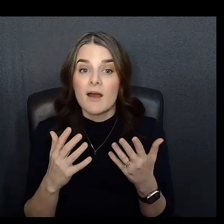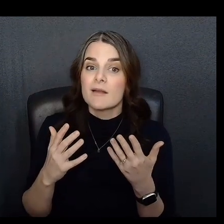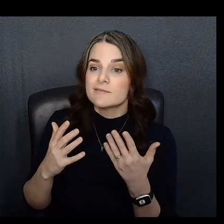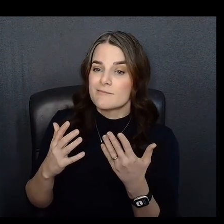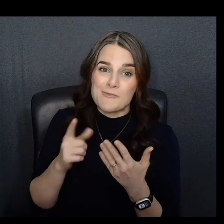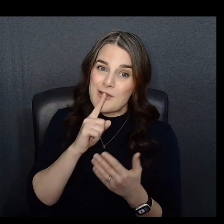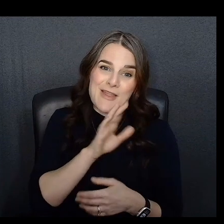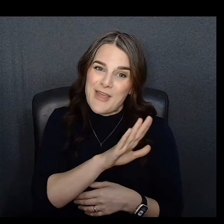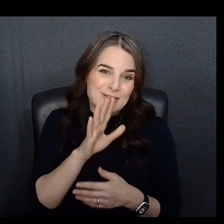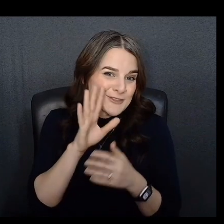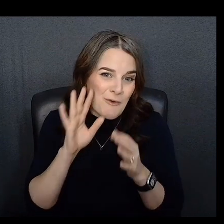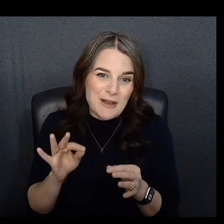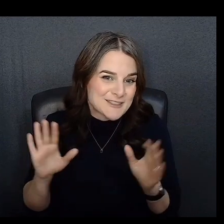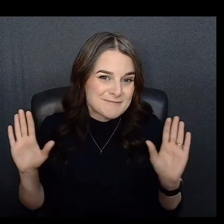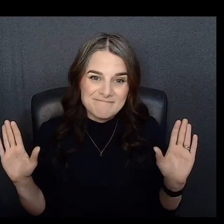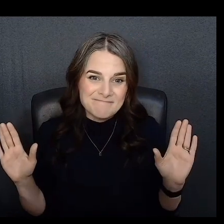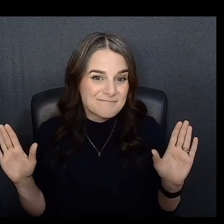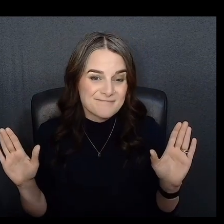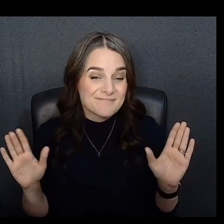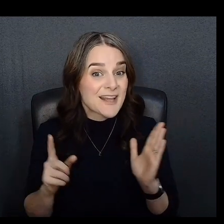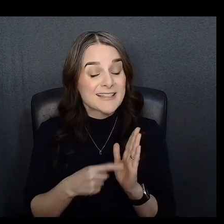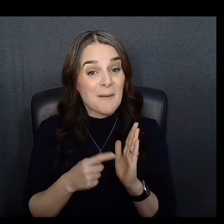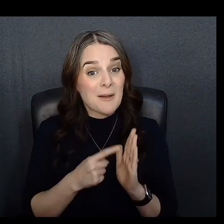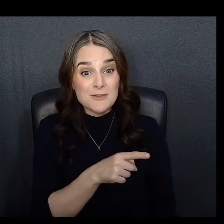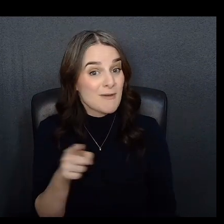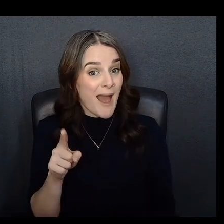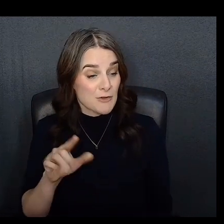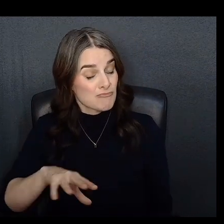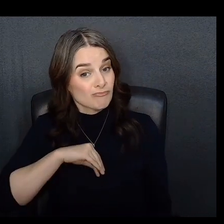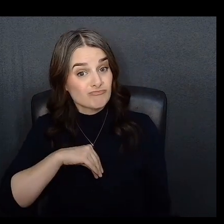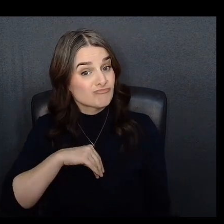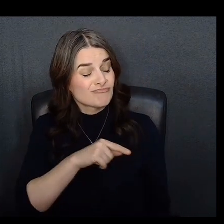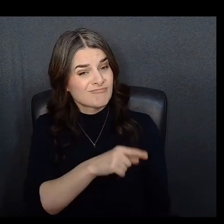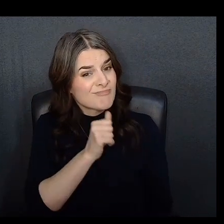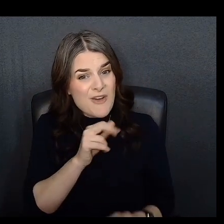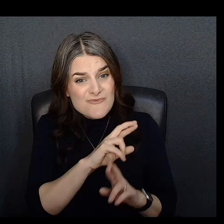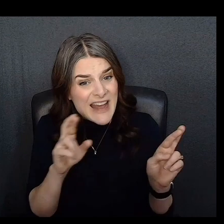And sometimes we have to be OK with somebody might not be ready or they're uncomfortable with this.